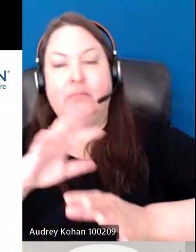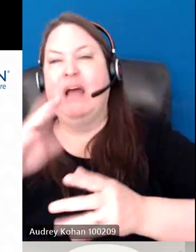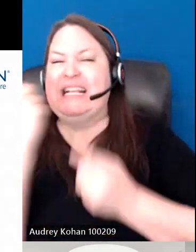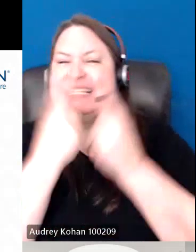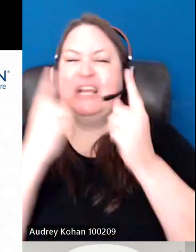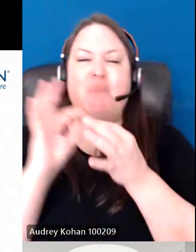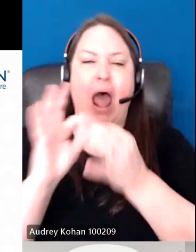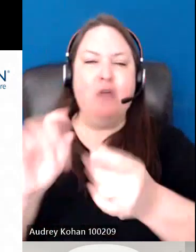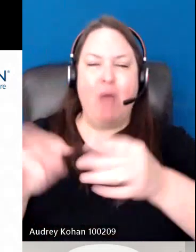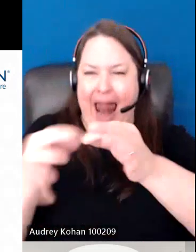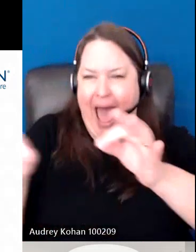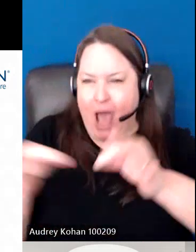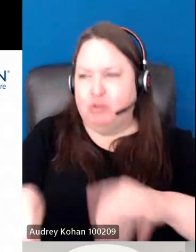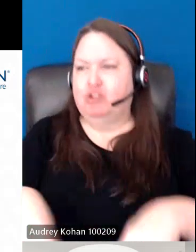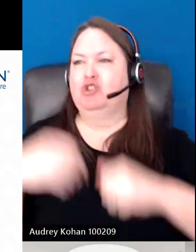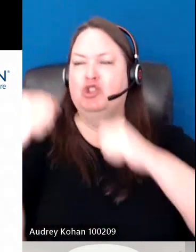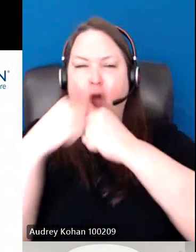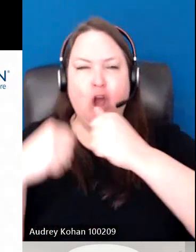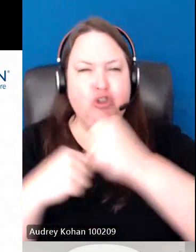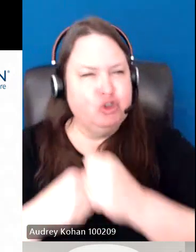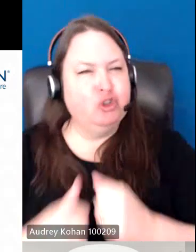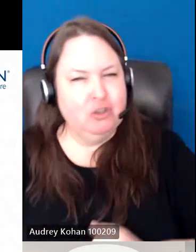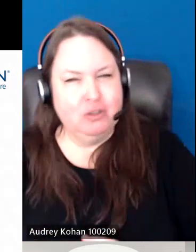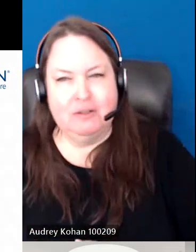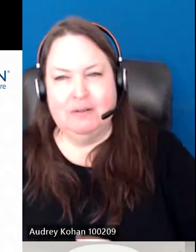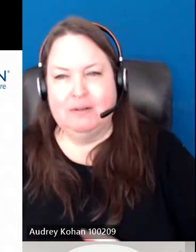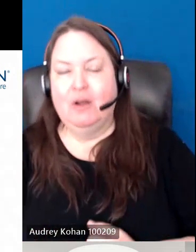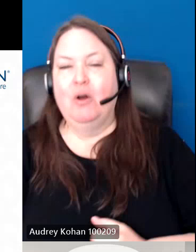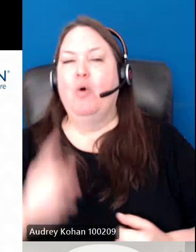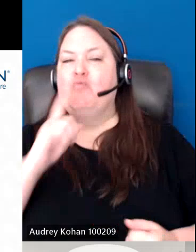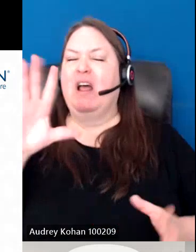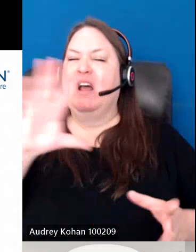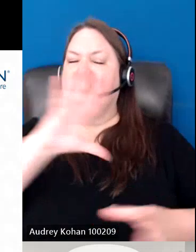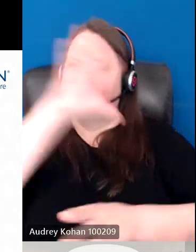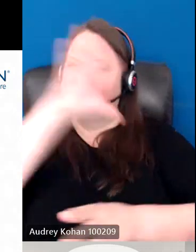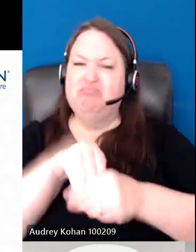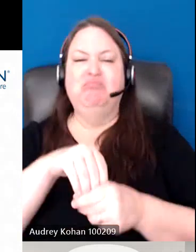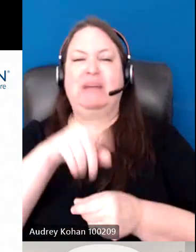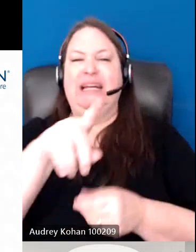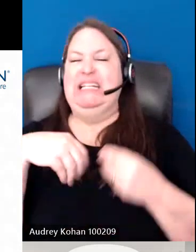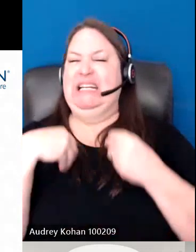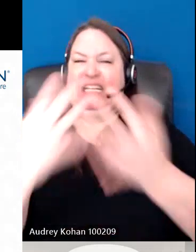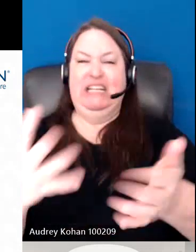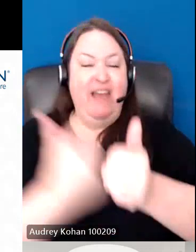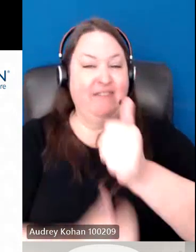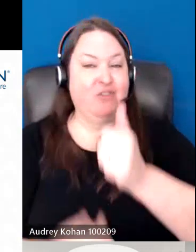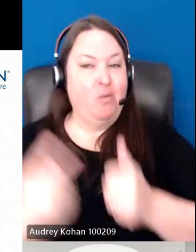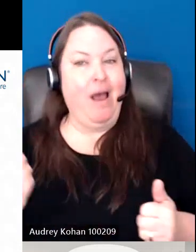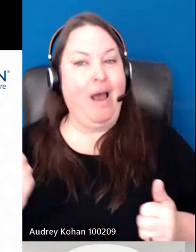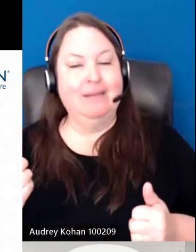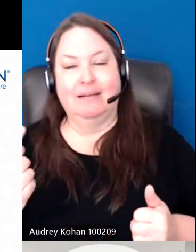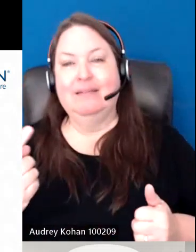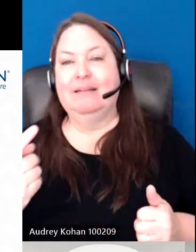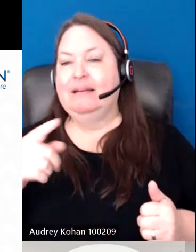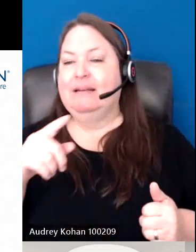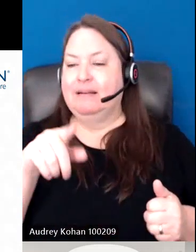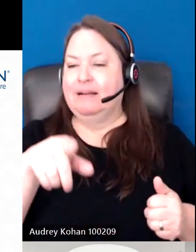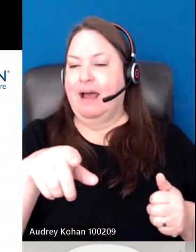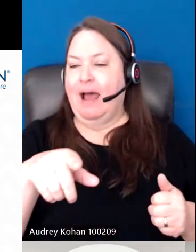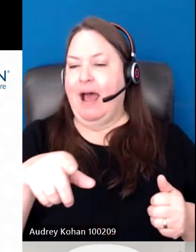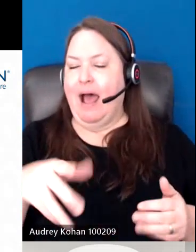and structure so it it comprehensively gives everyone um on this webinar a lot to think about